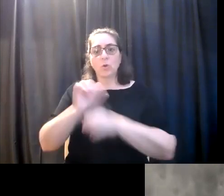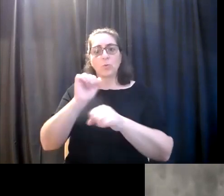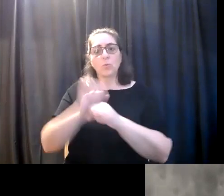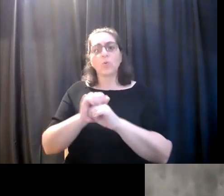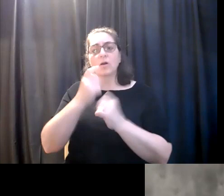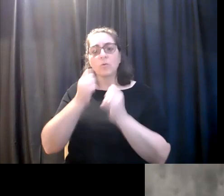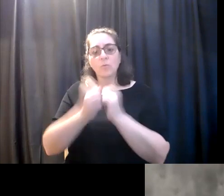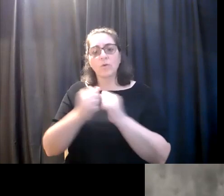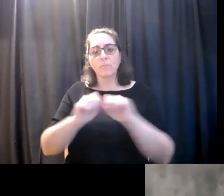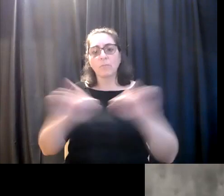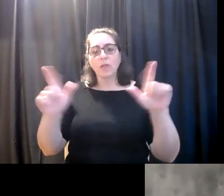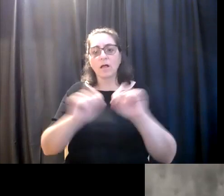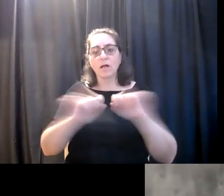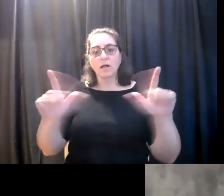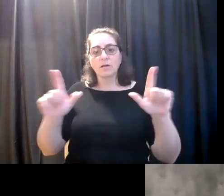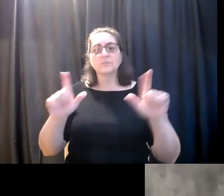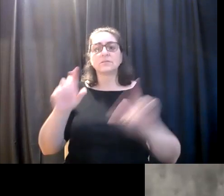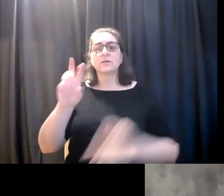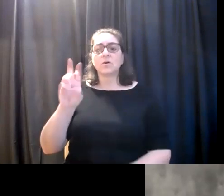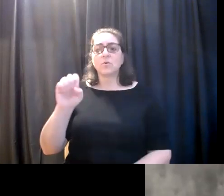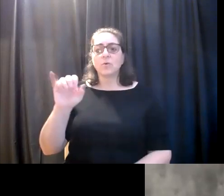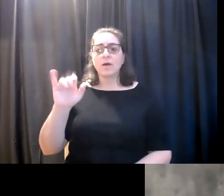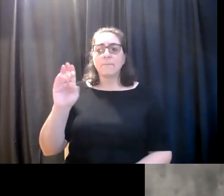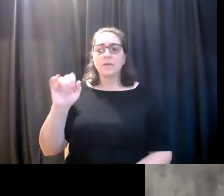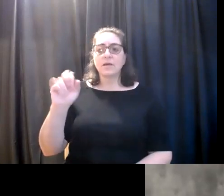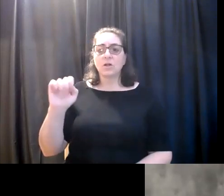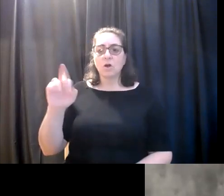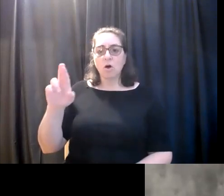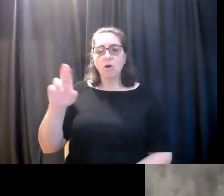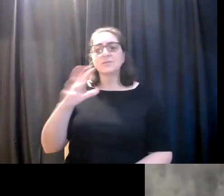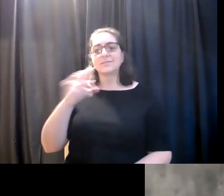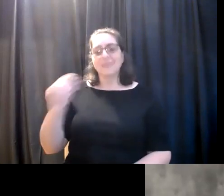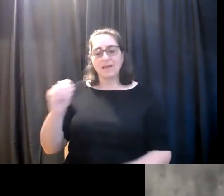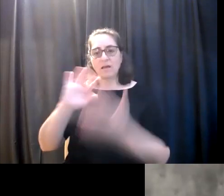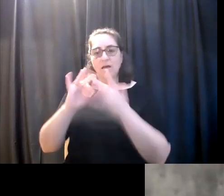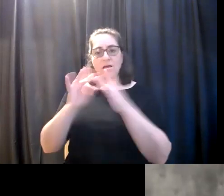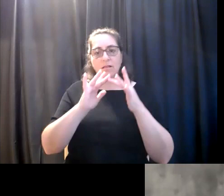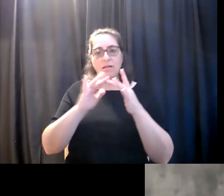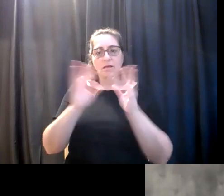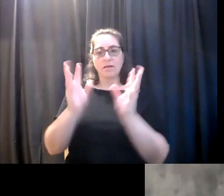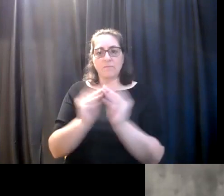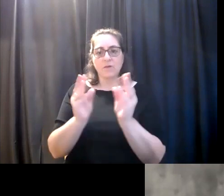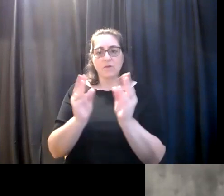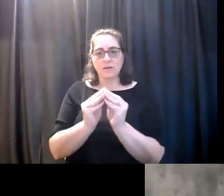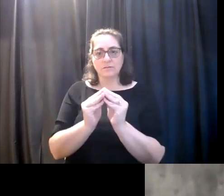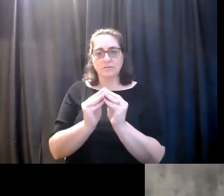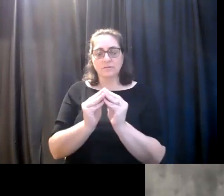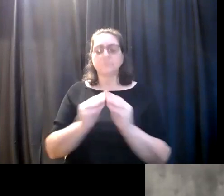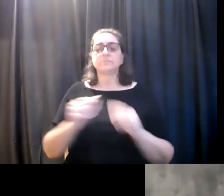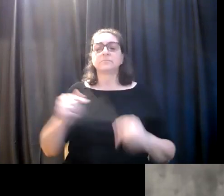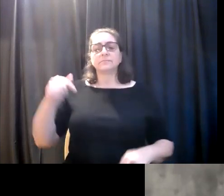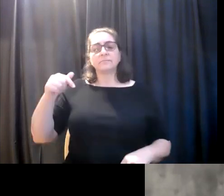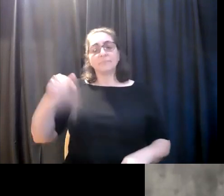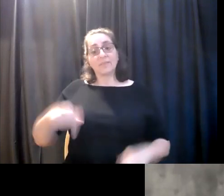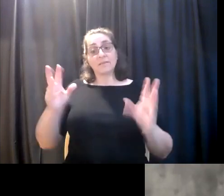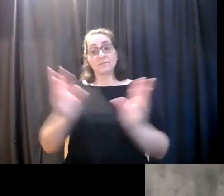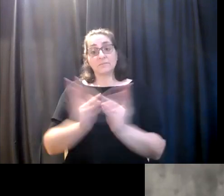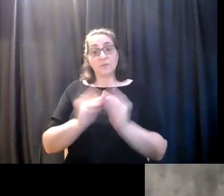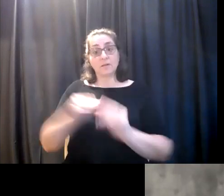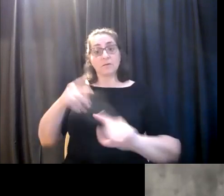examples and leave time for questions. It's a lot on the agenda, so don't way about remembering or